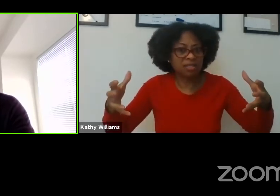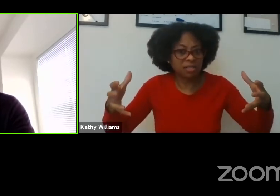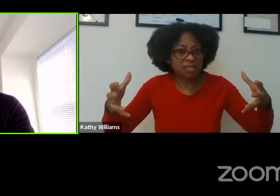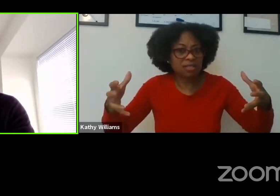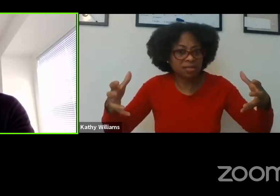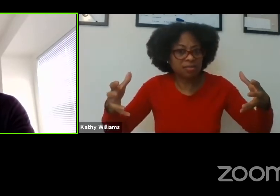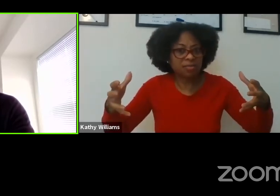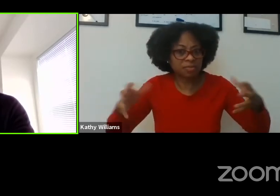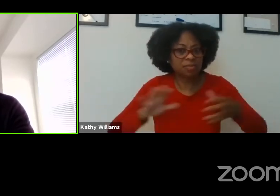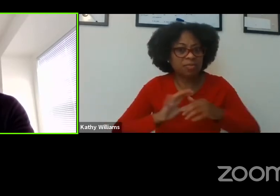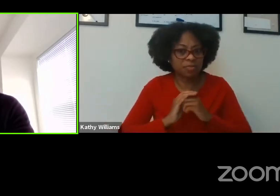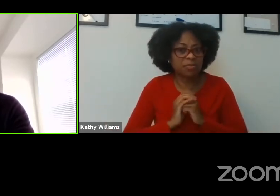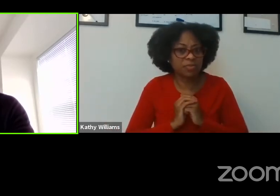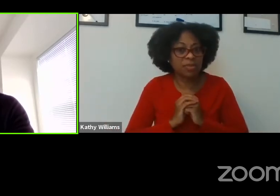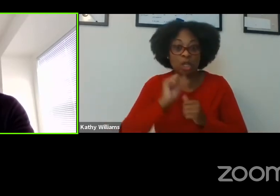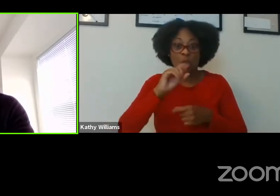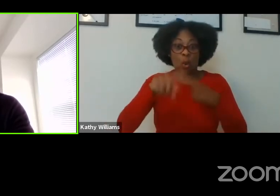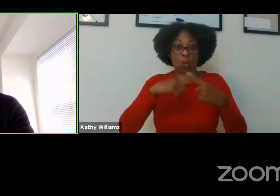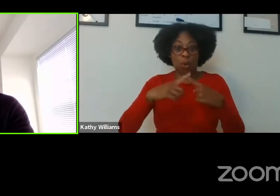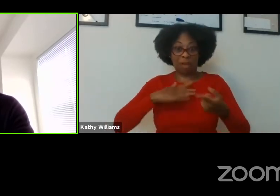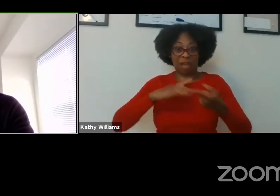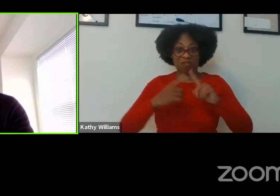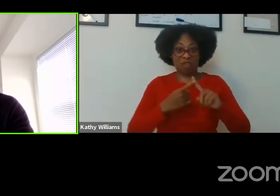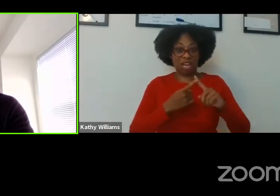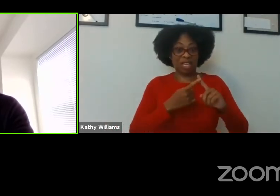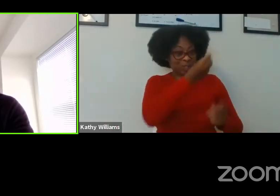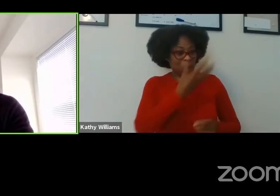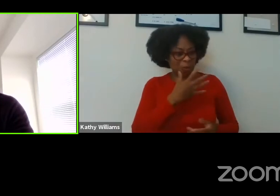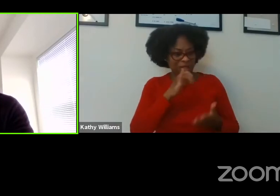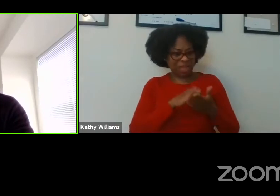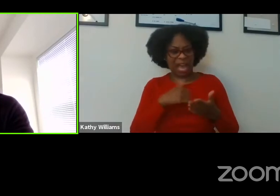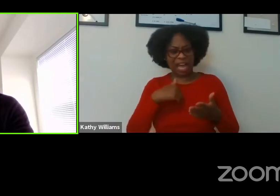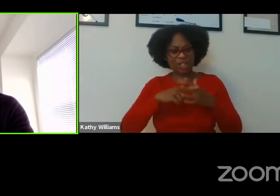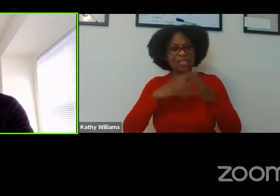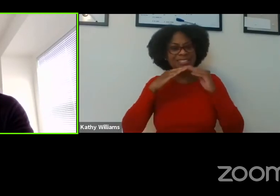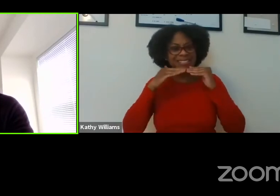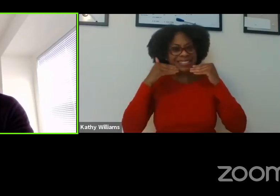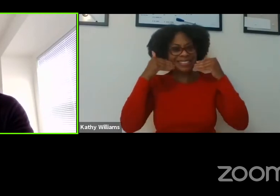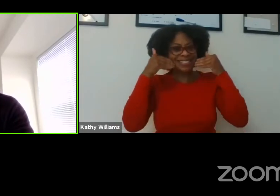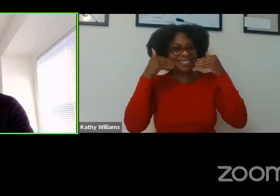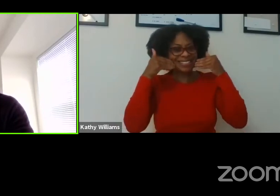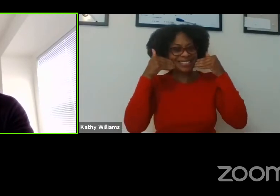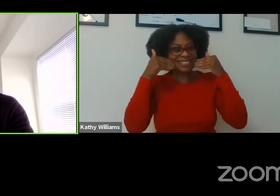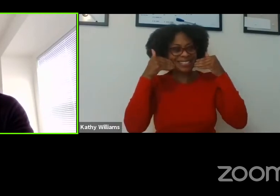So when he told me this, I started smiling. It wasn't just because he was right,